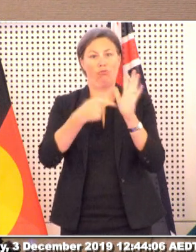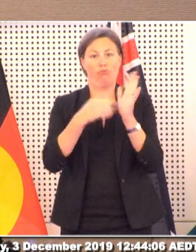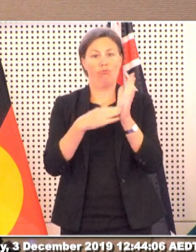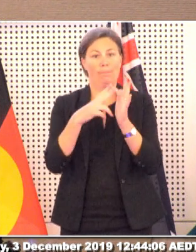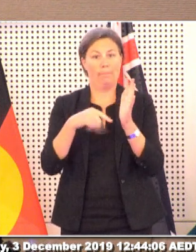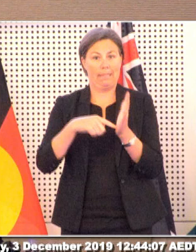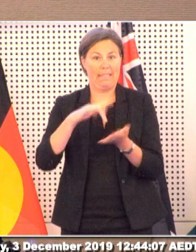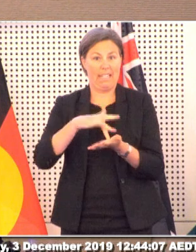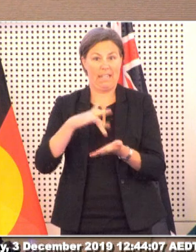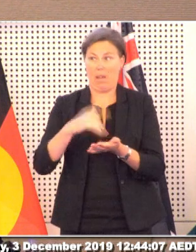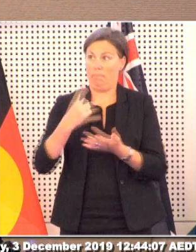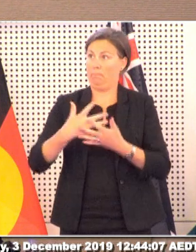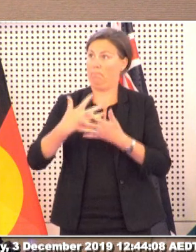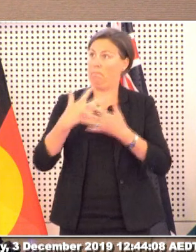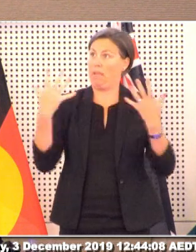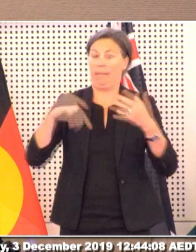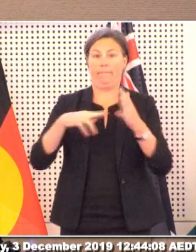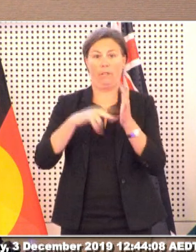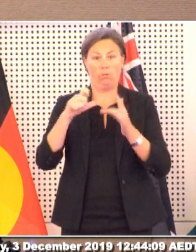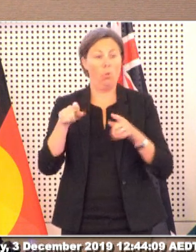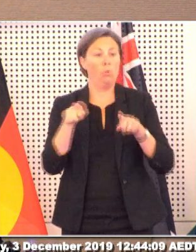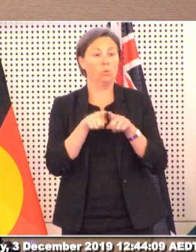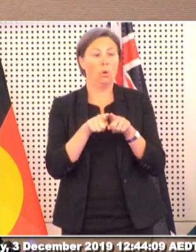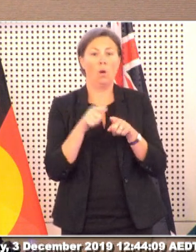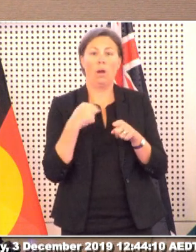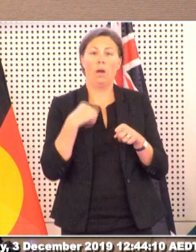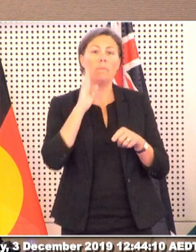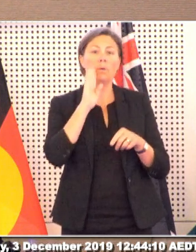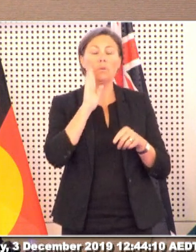I’ve worked for the Uniting Church as director of their community services across